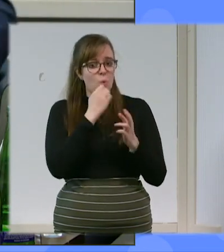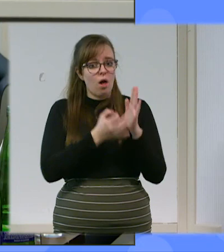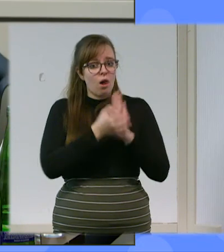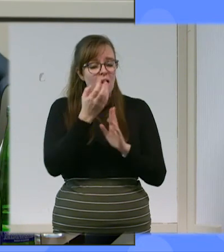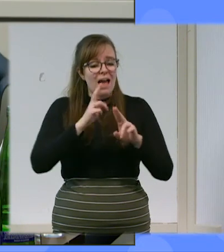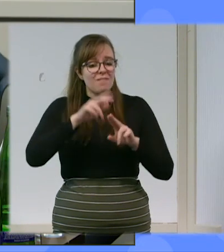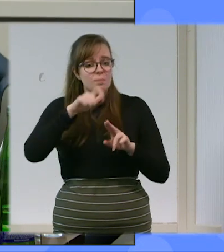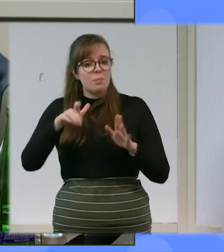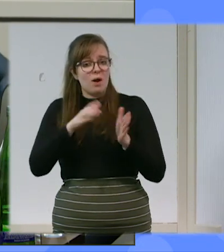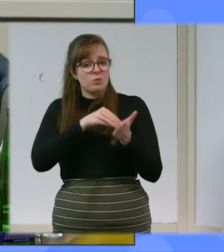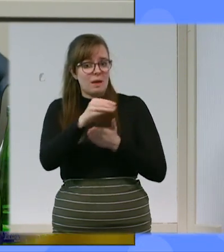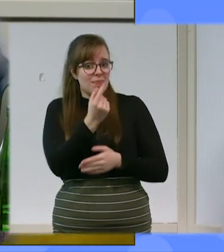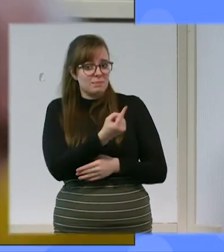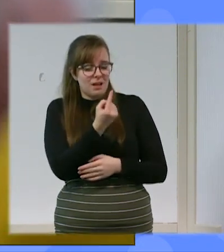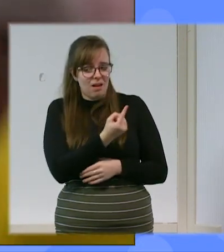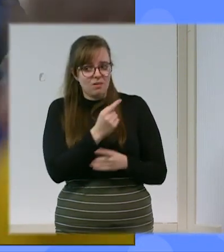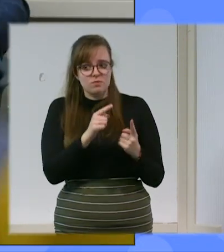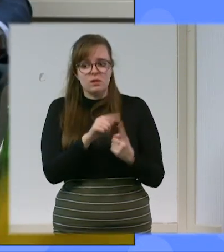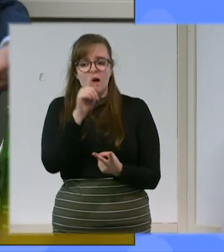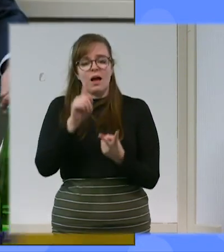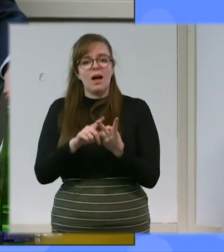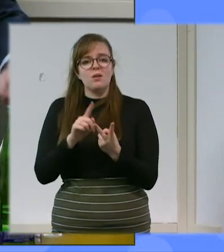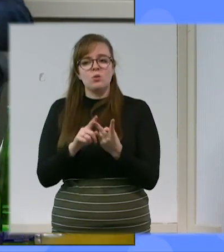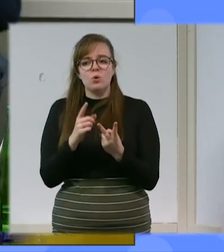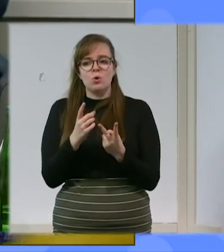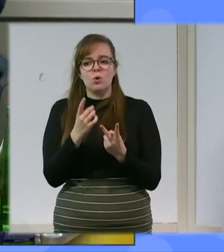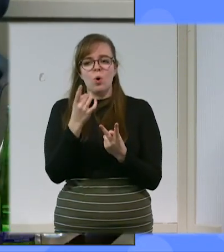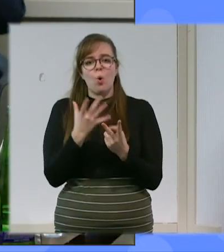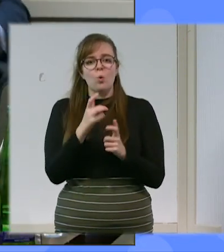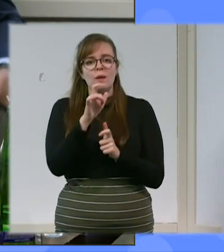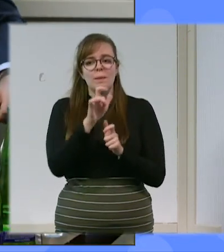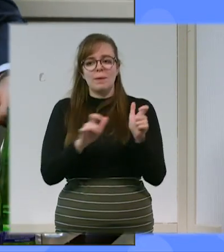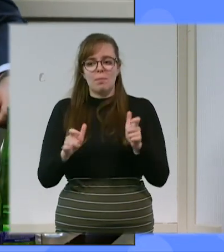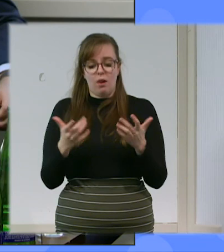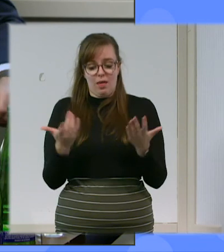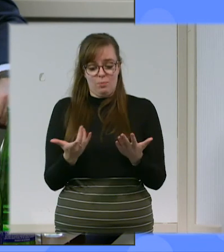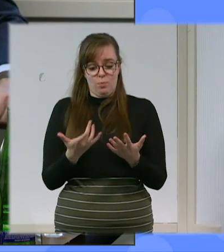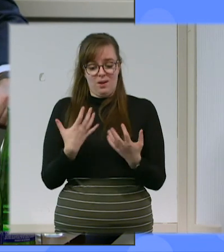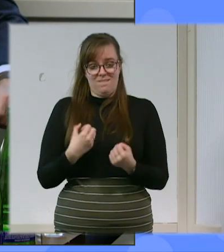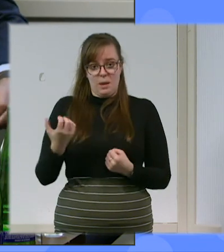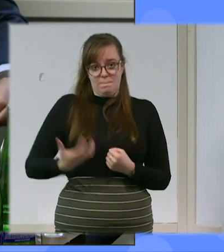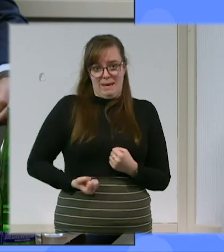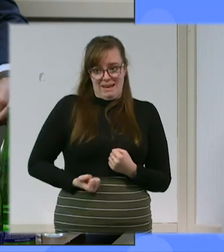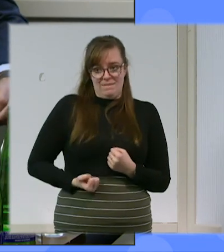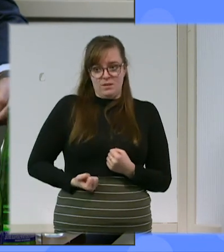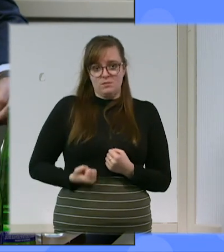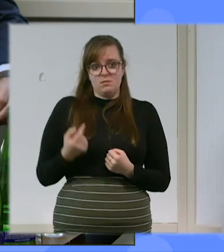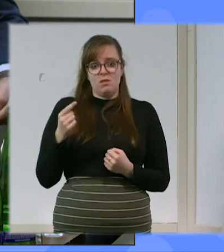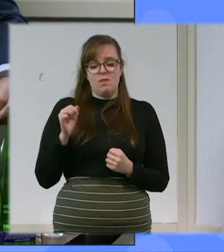excuse me and only people at the moment on benefits qualify for getting their